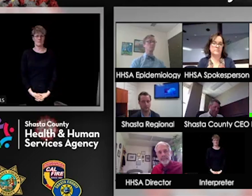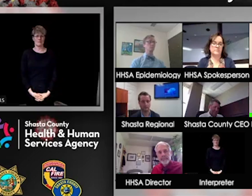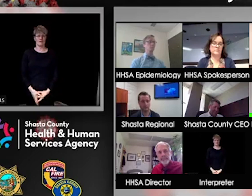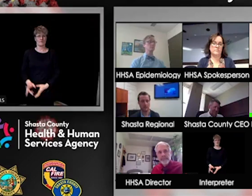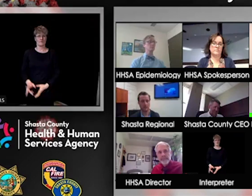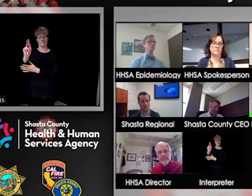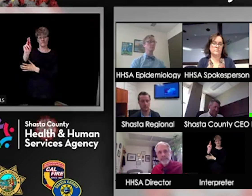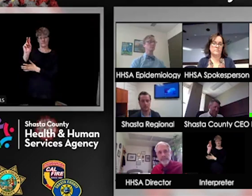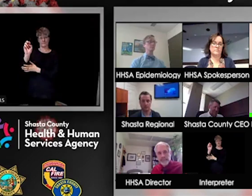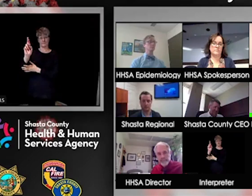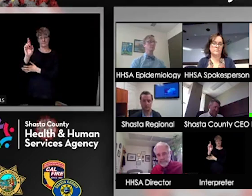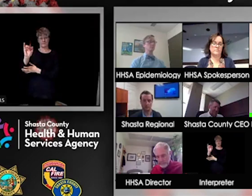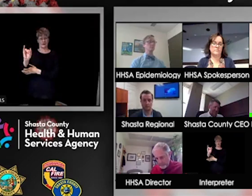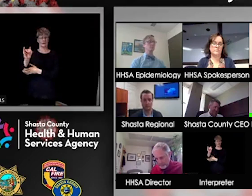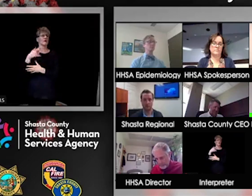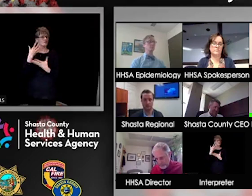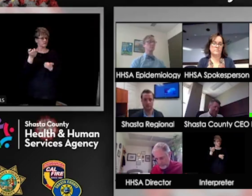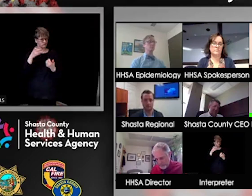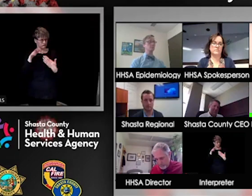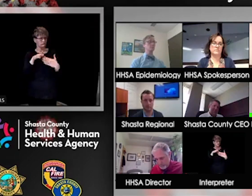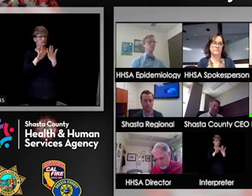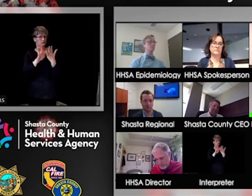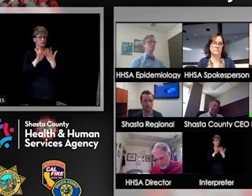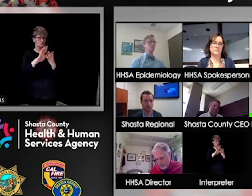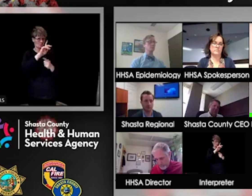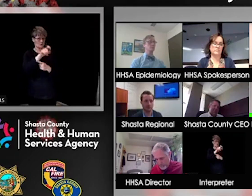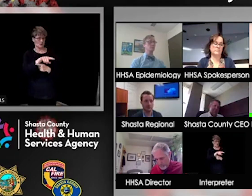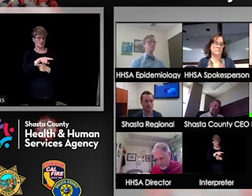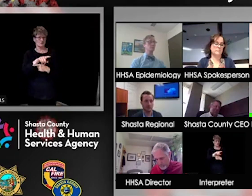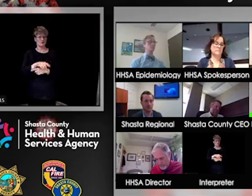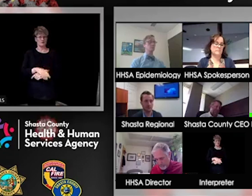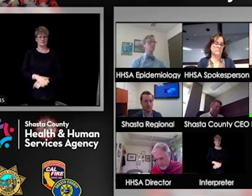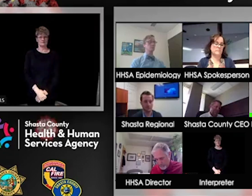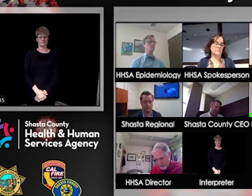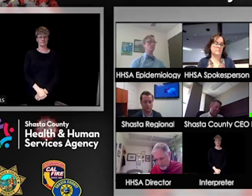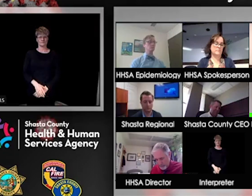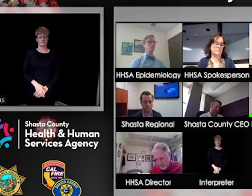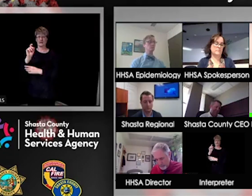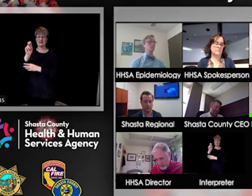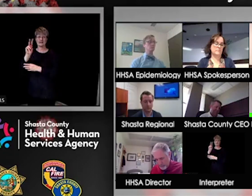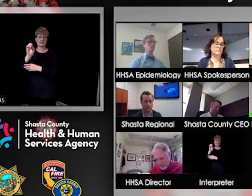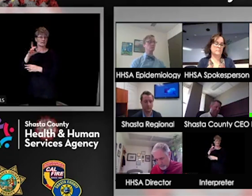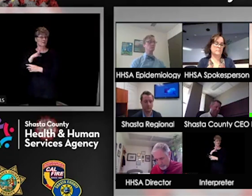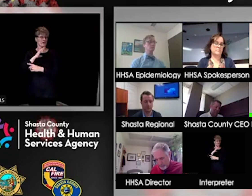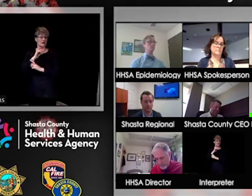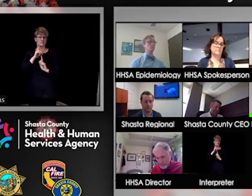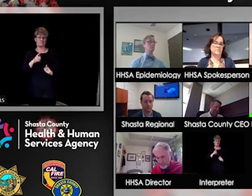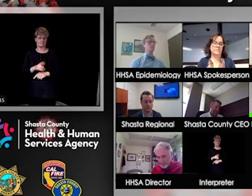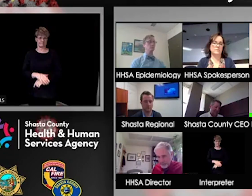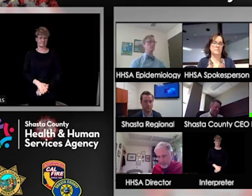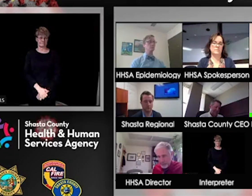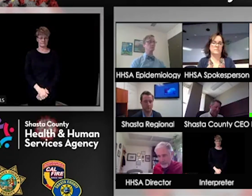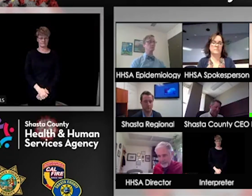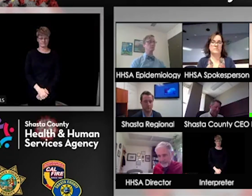address that. Daniel feel free to chime in if you like. It’s a good question and as